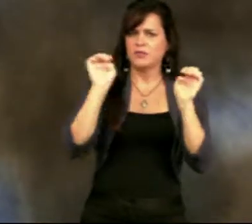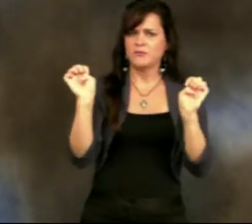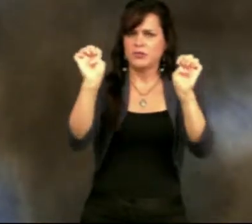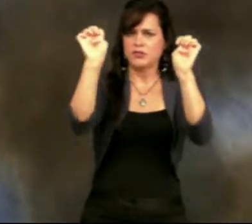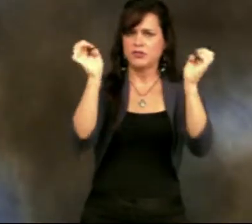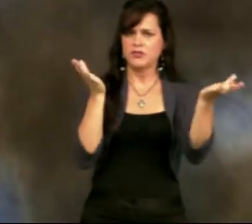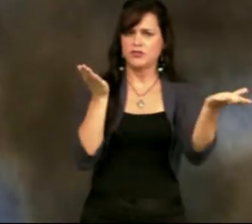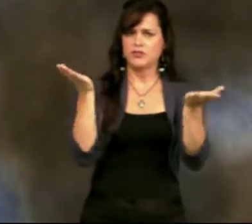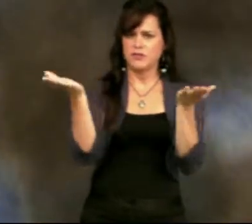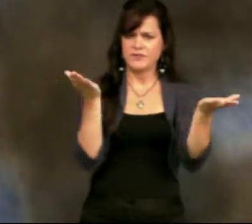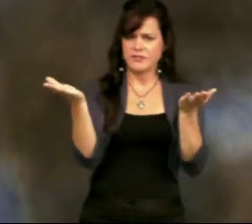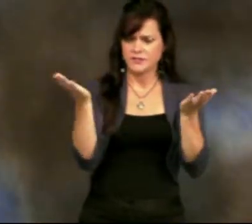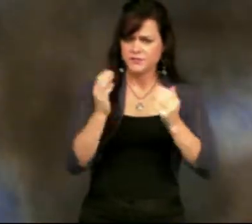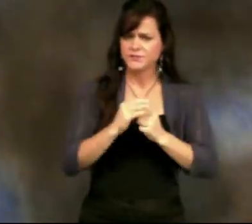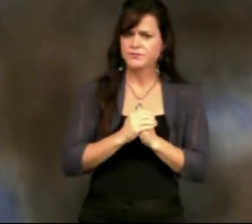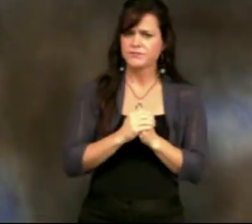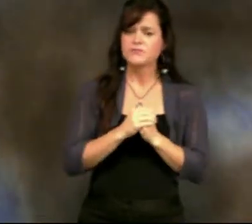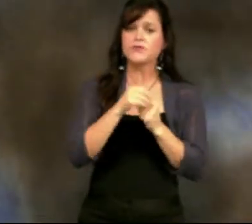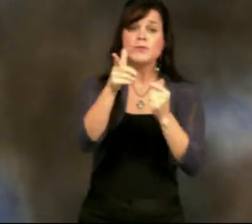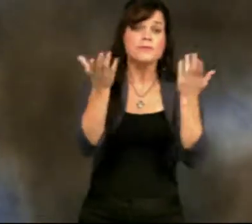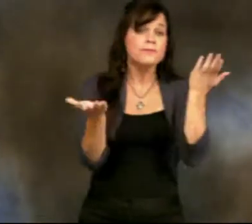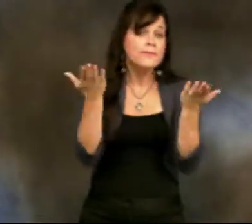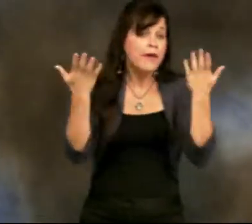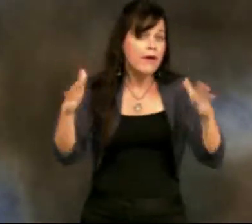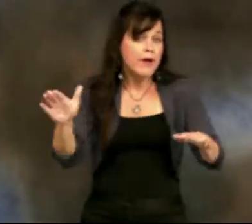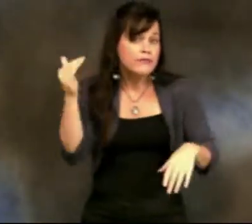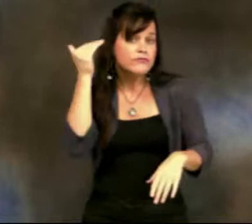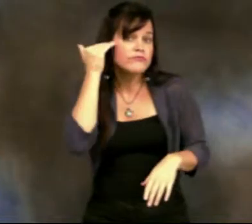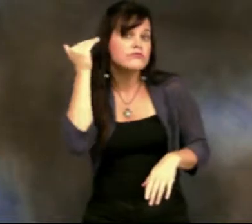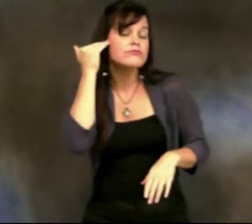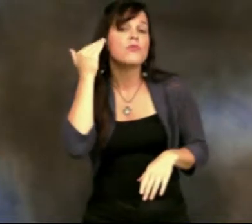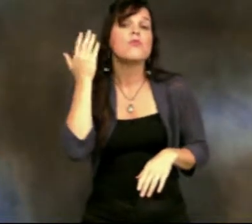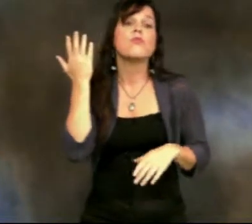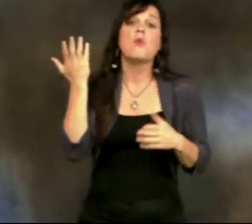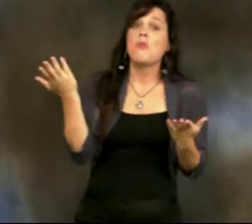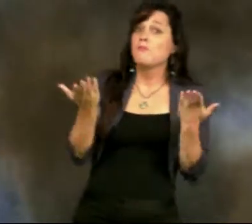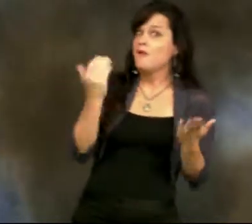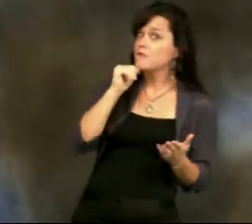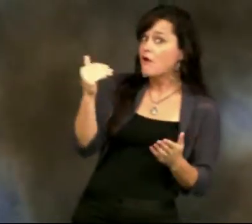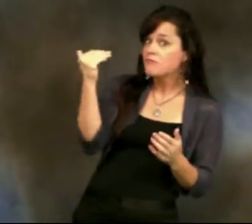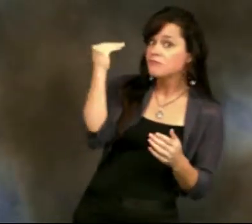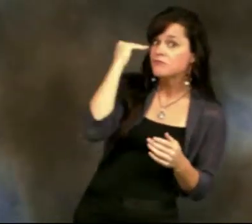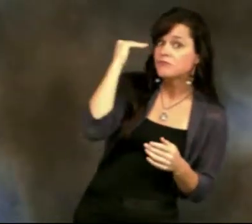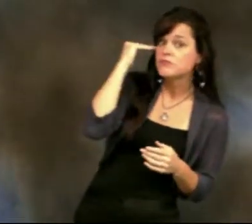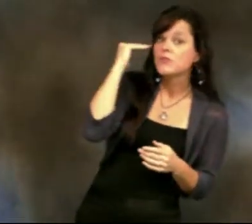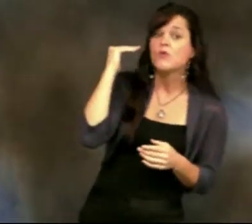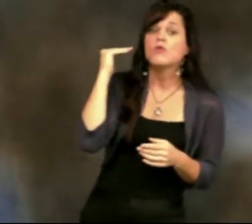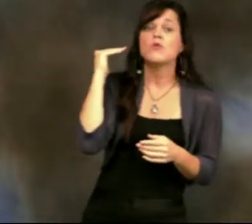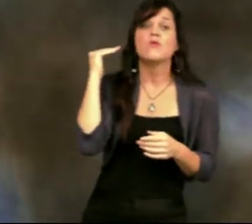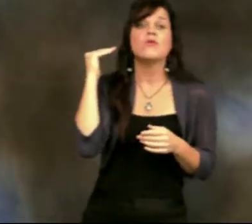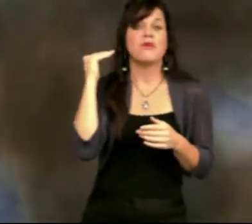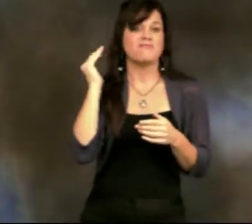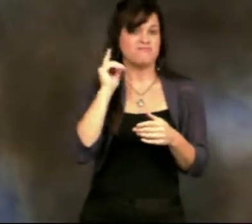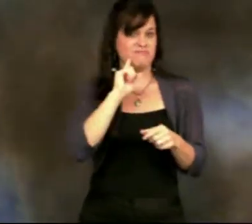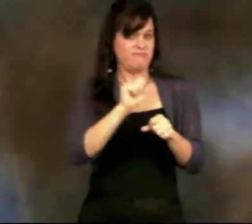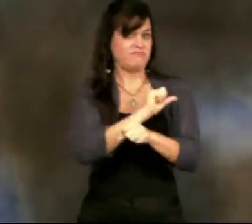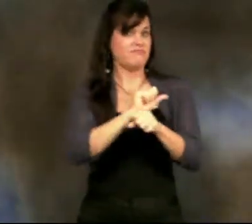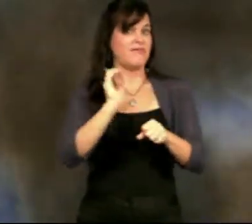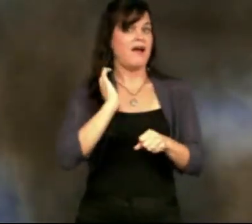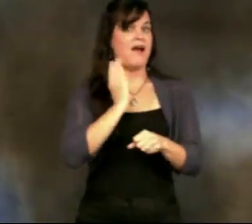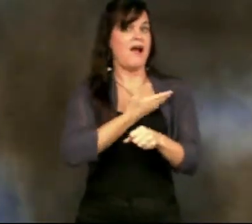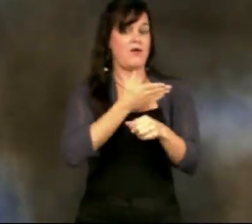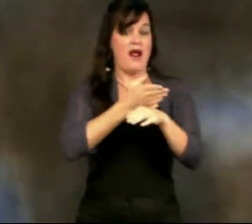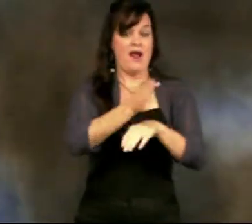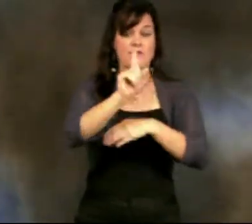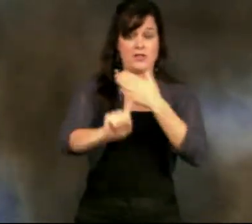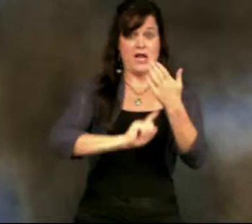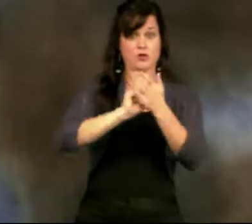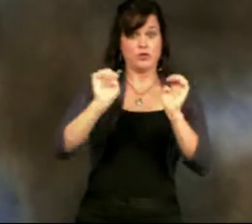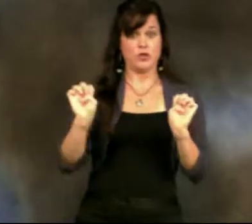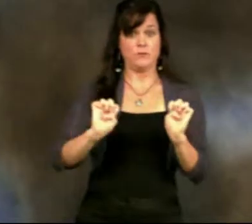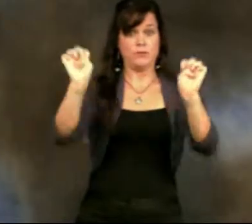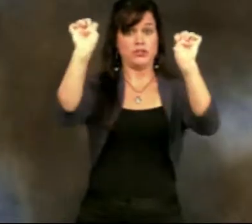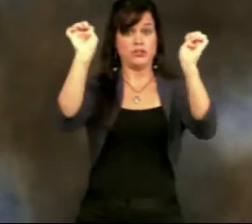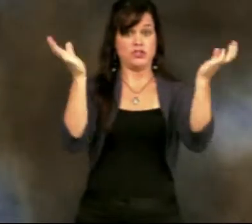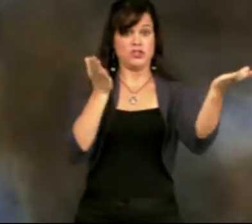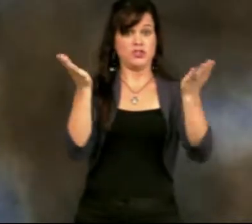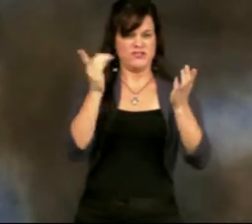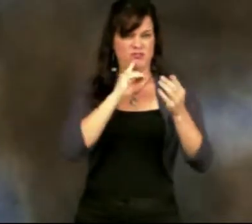or may not already be aware that as of October 31, 2009 the MCDHH run after-hours emergency